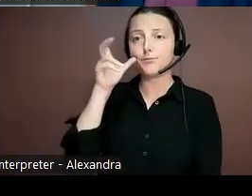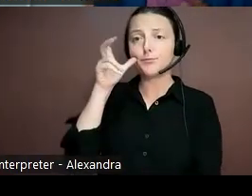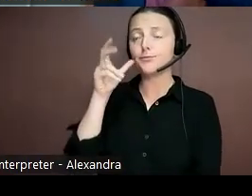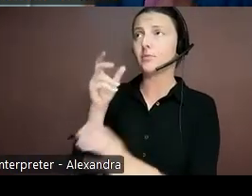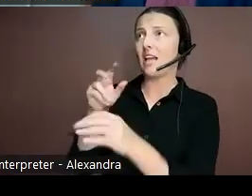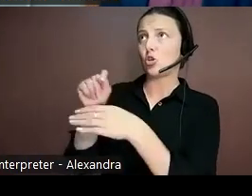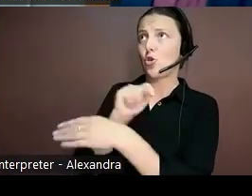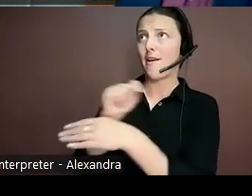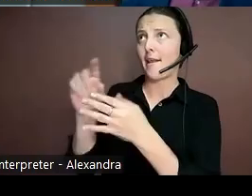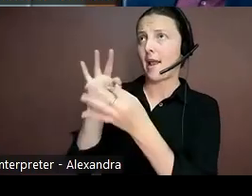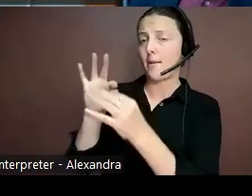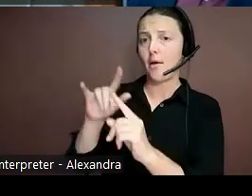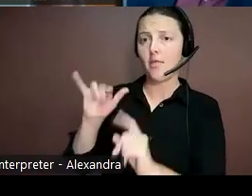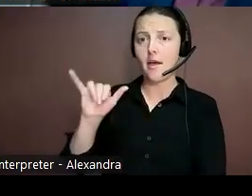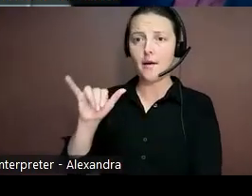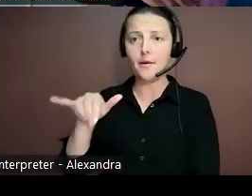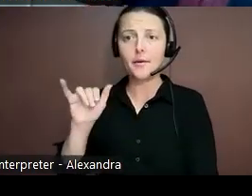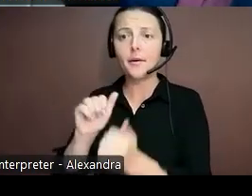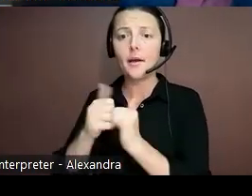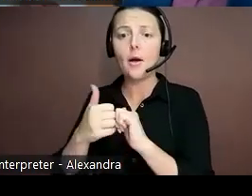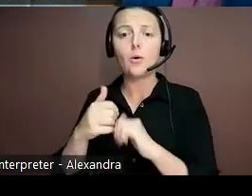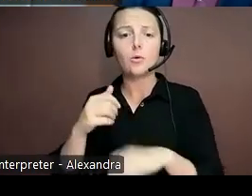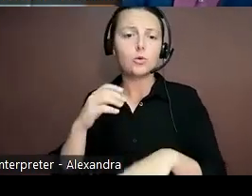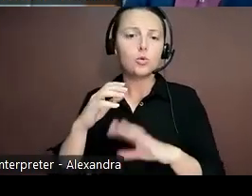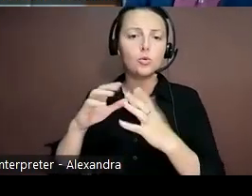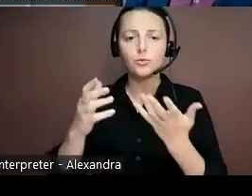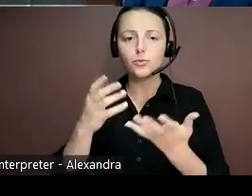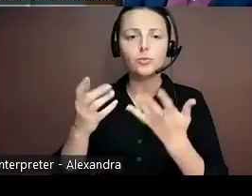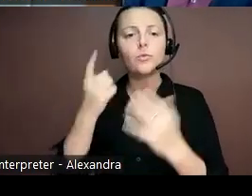like the young adults program which we created and we disseminated across our campuses for